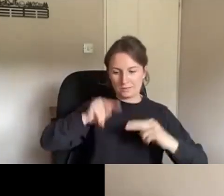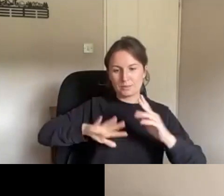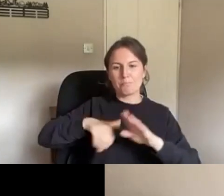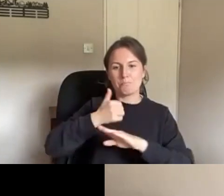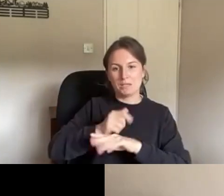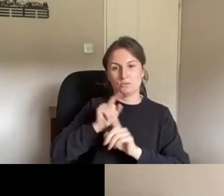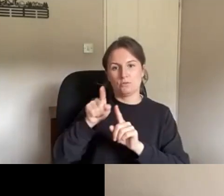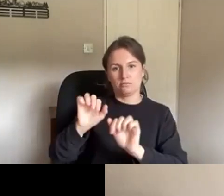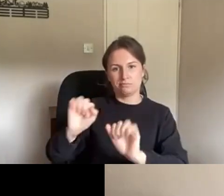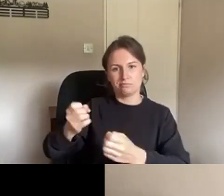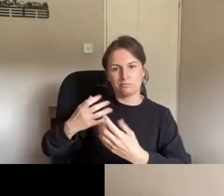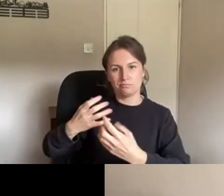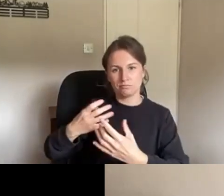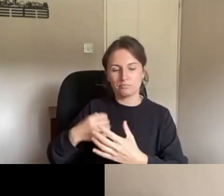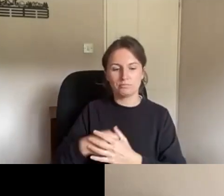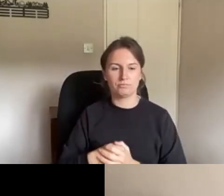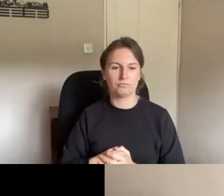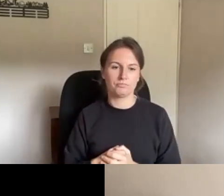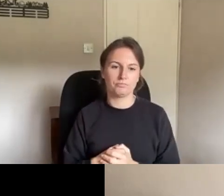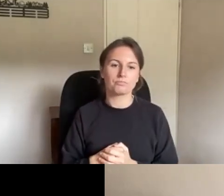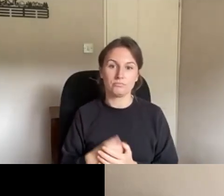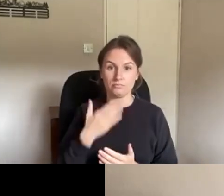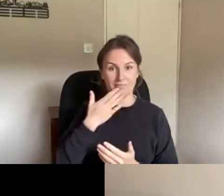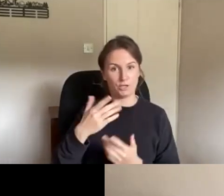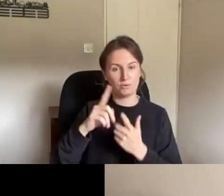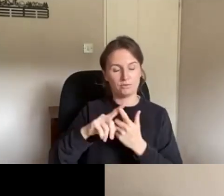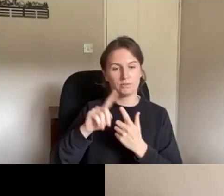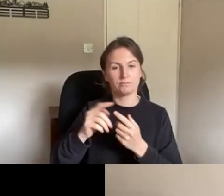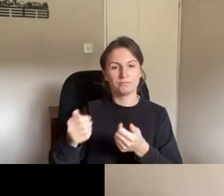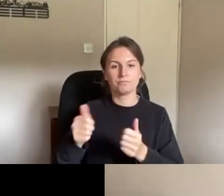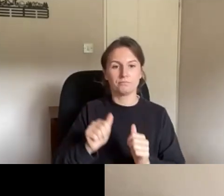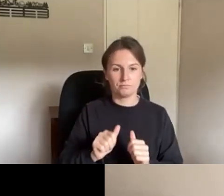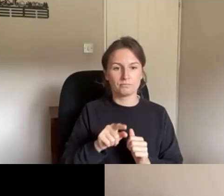Great. Thanks, Ewelina. This is one we've had quite a few of, similar ones.